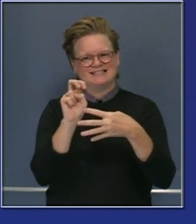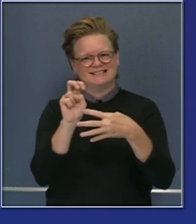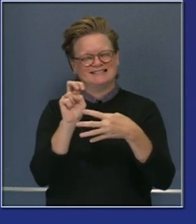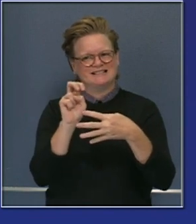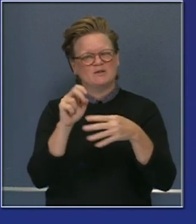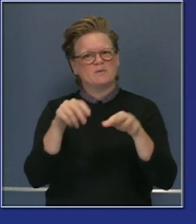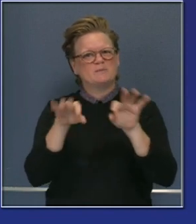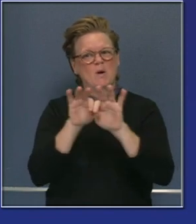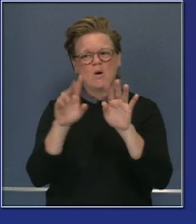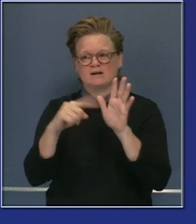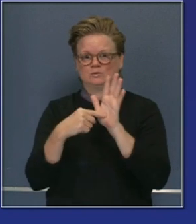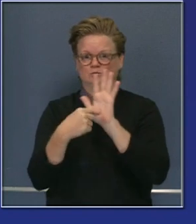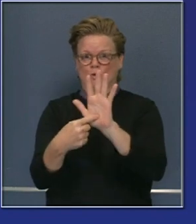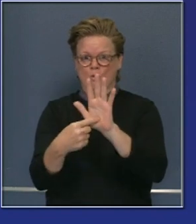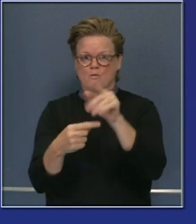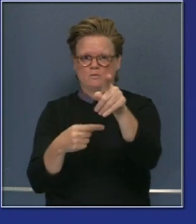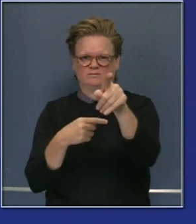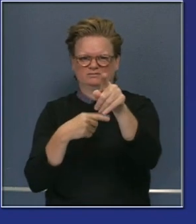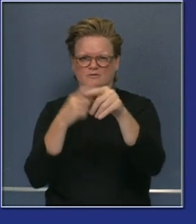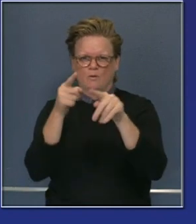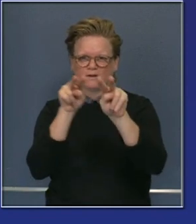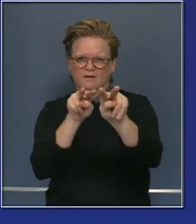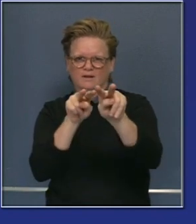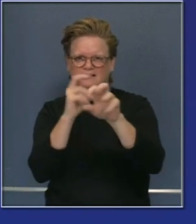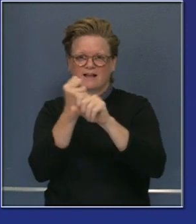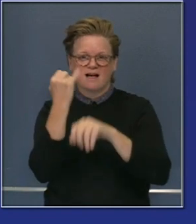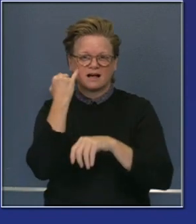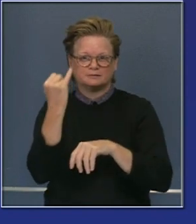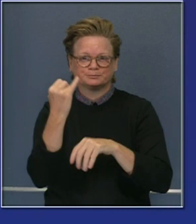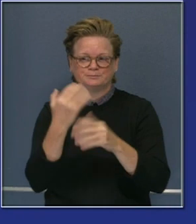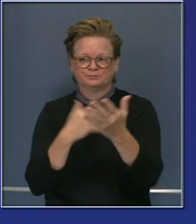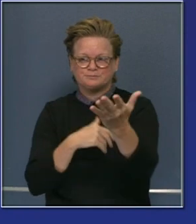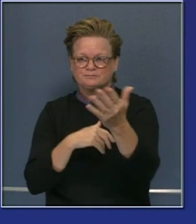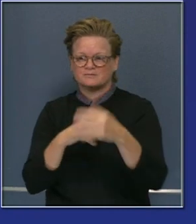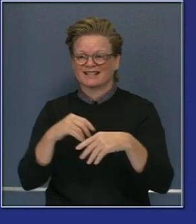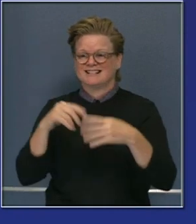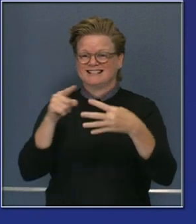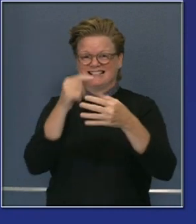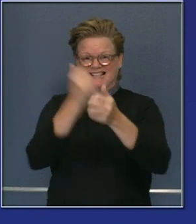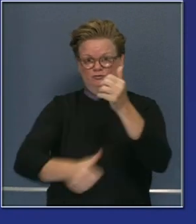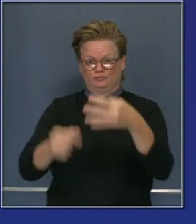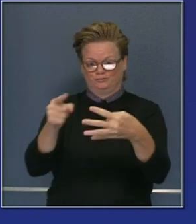ABILITY TO MOVE INTO THESE DIIFERENT TIERS .HERE ARE THE